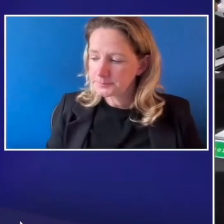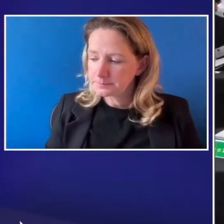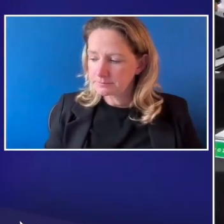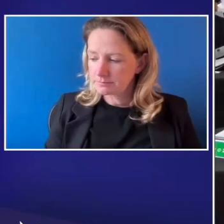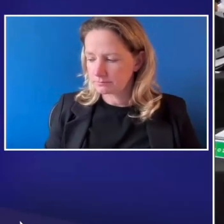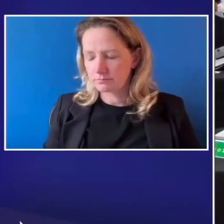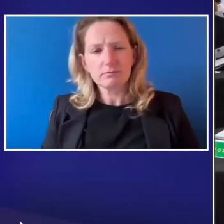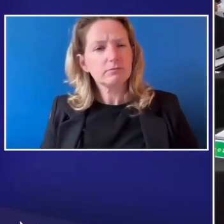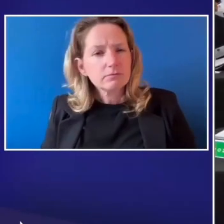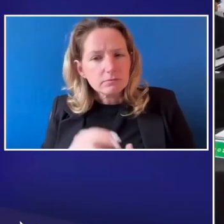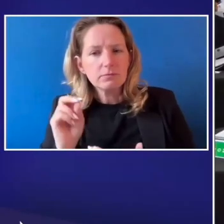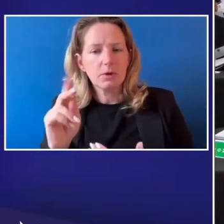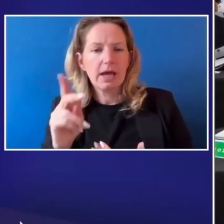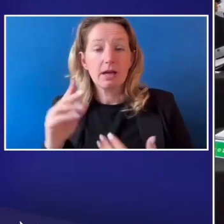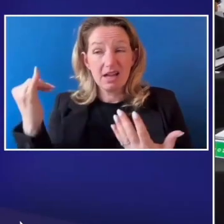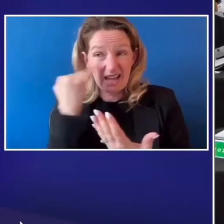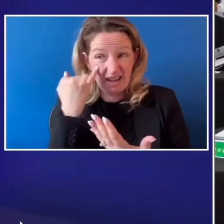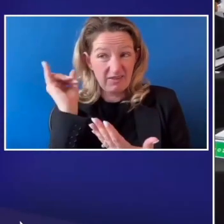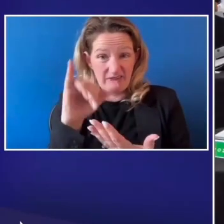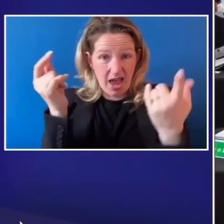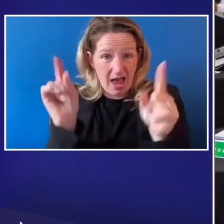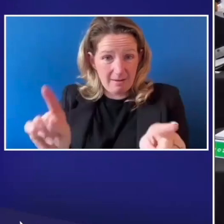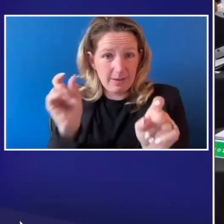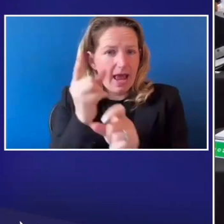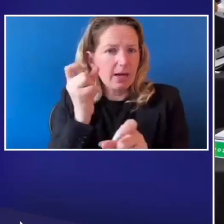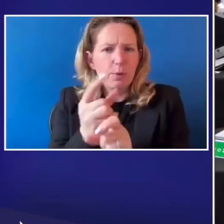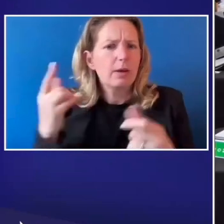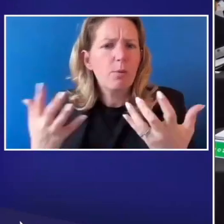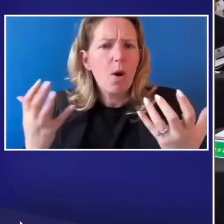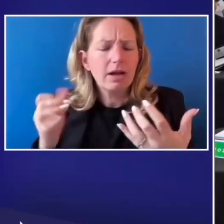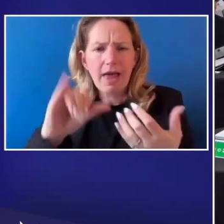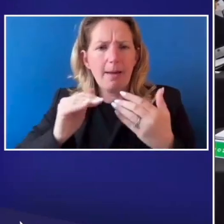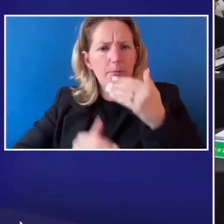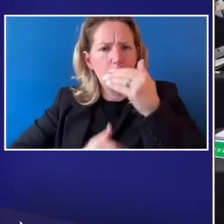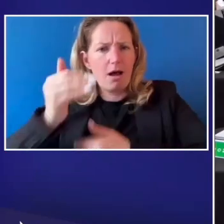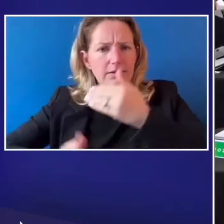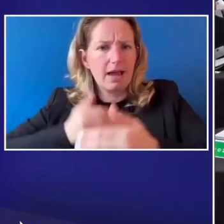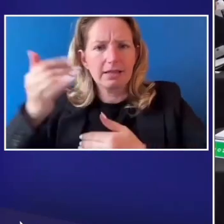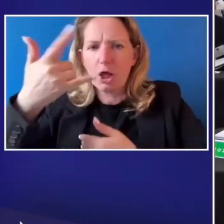the process then if that is done annually? What would be the next step from the department?